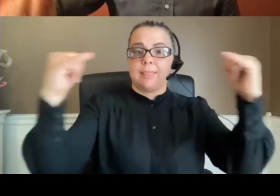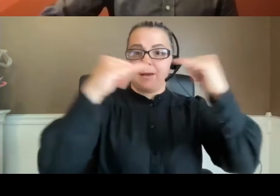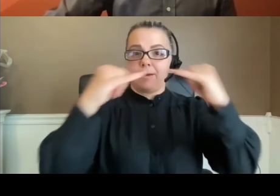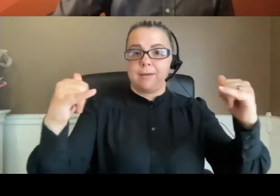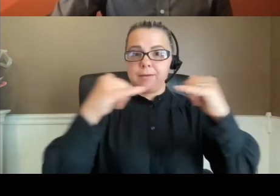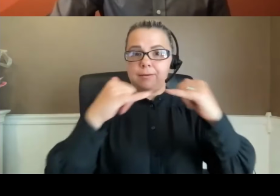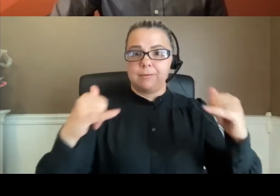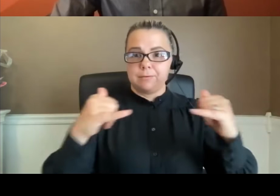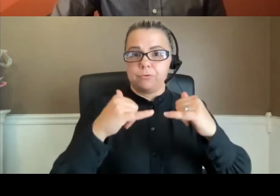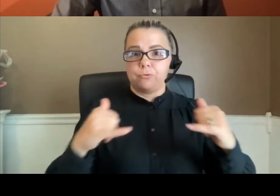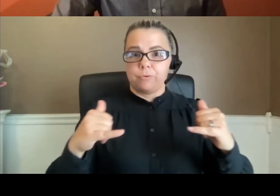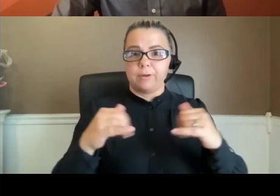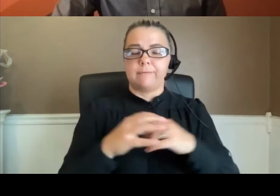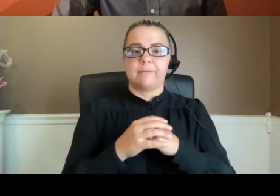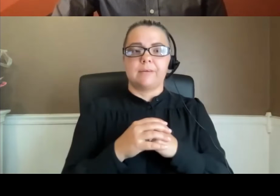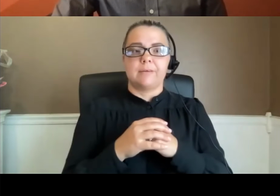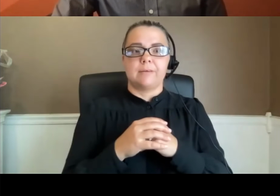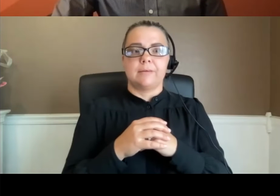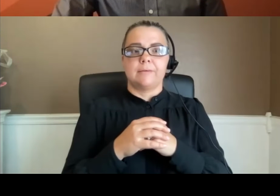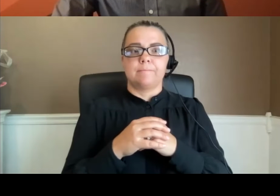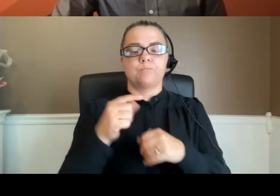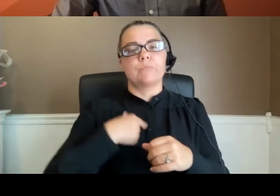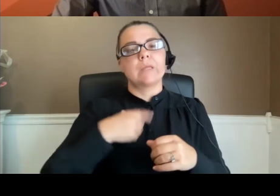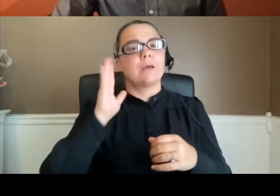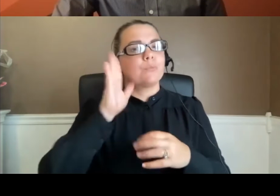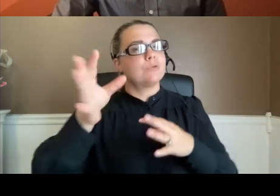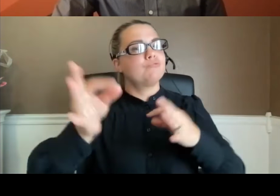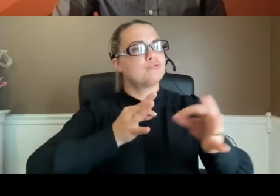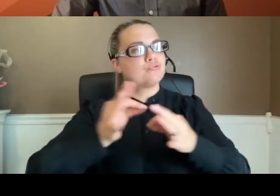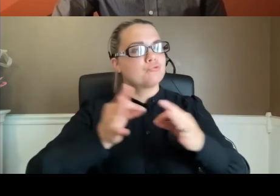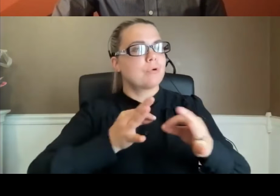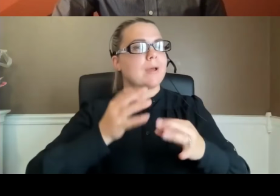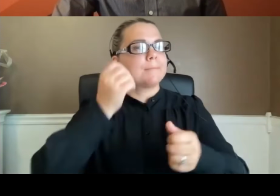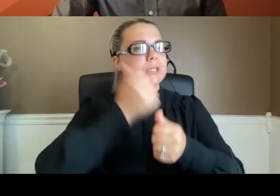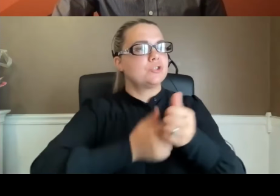through these parts. You know what, I'm gonna actually... I'm gonna read... I'm gonna go ahead